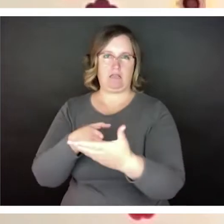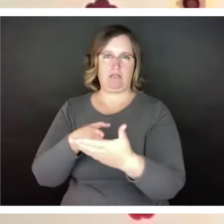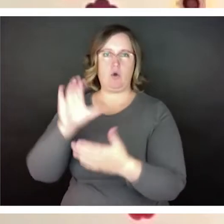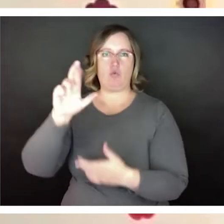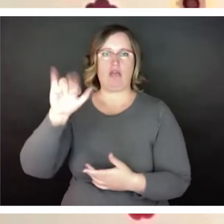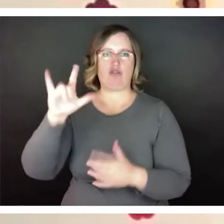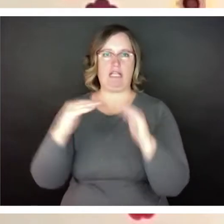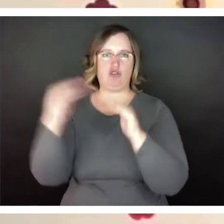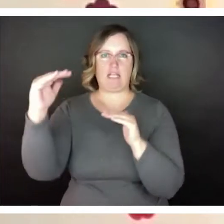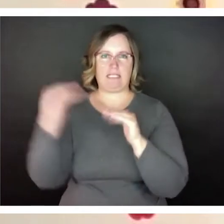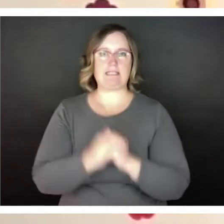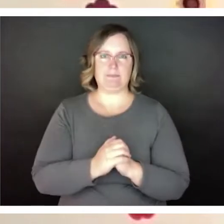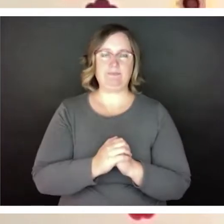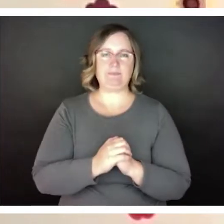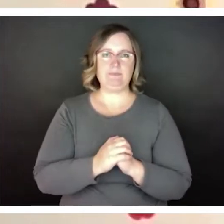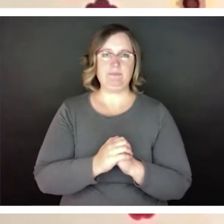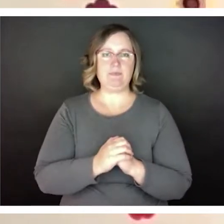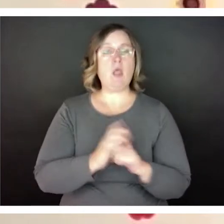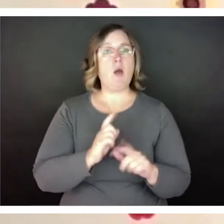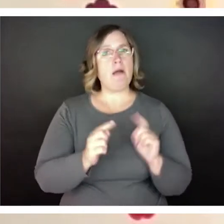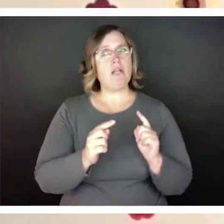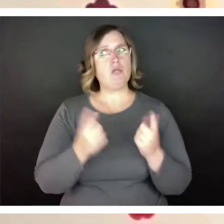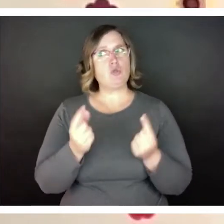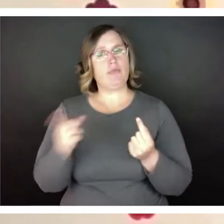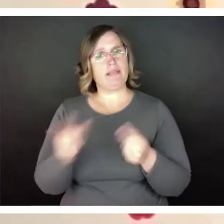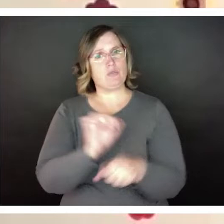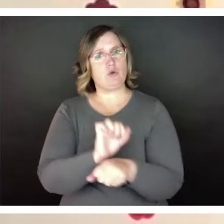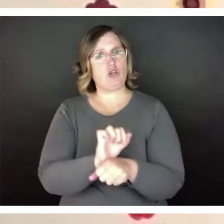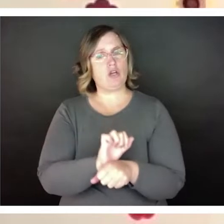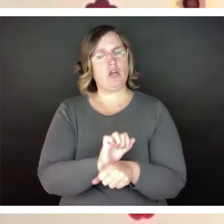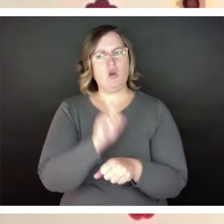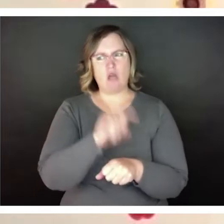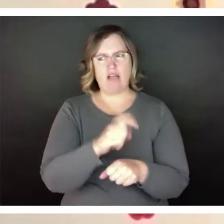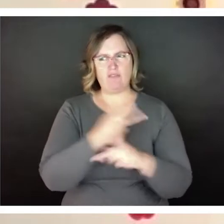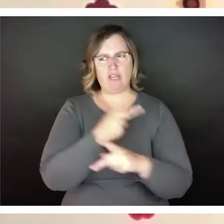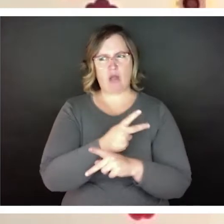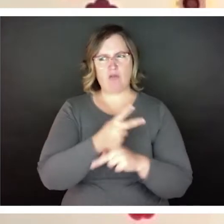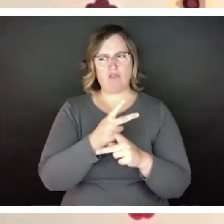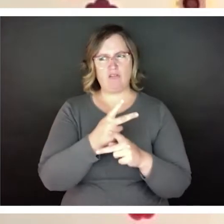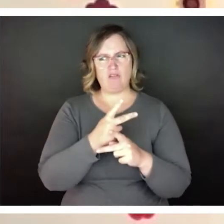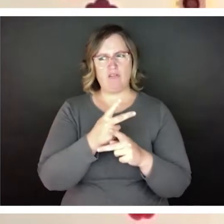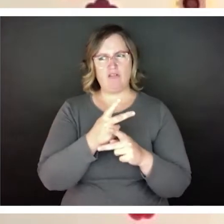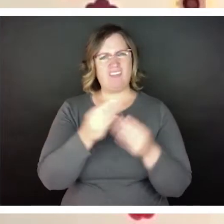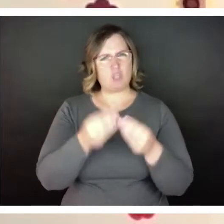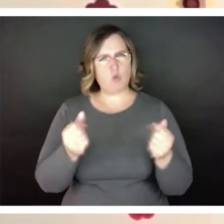But you also, to do this work, need to find the remedy to the pain that we've experienced in this last year.